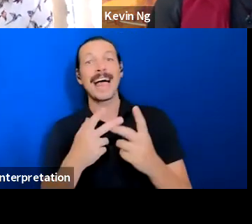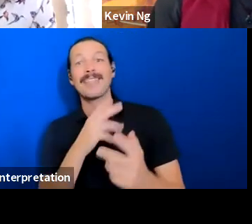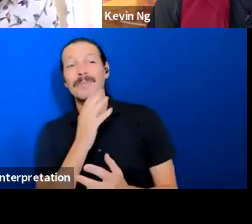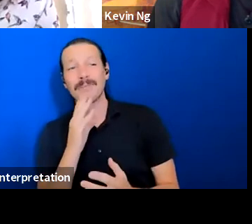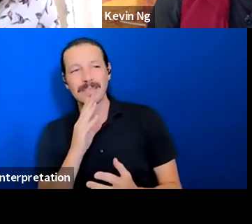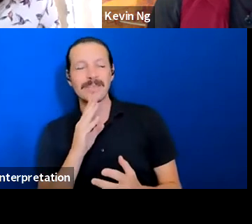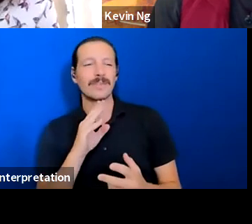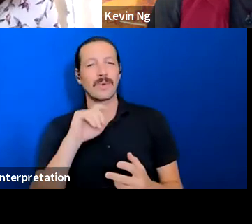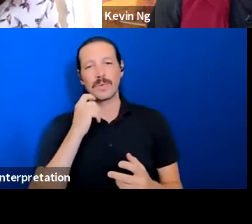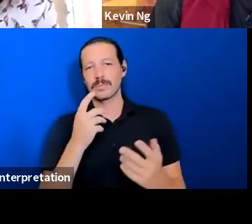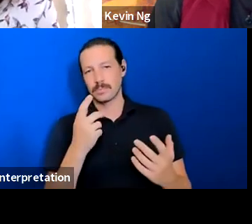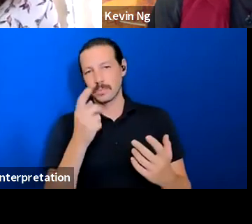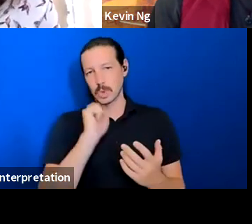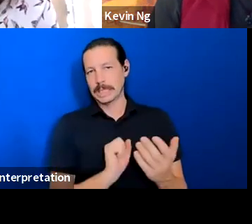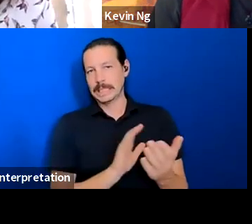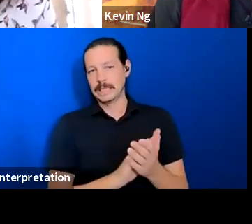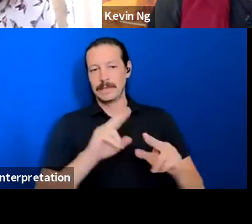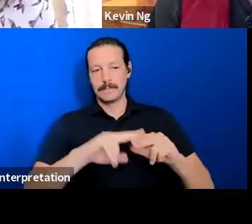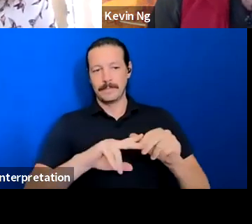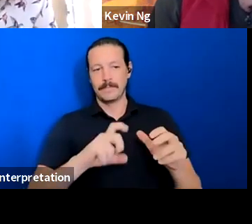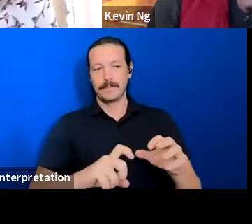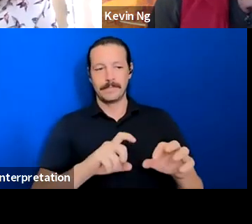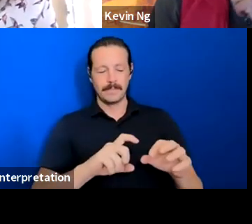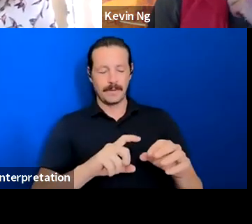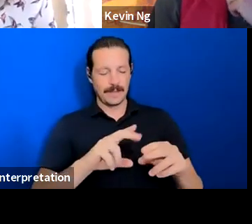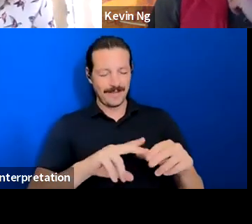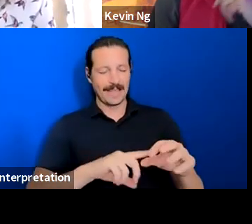have our contact details in the chat if you want to get in touch and talk to us directly as well.